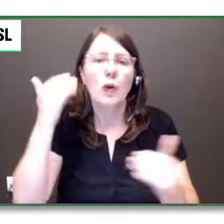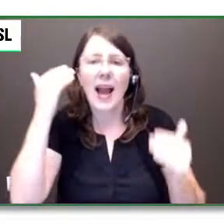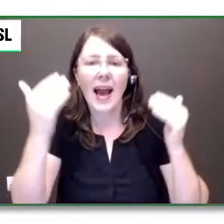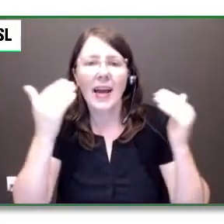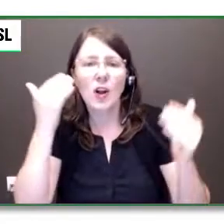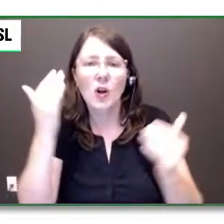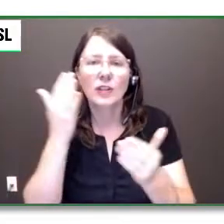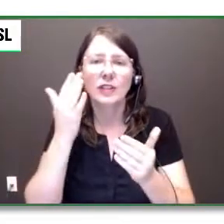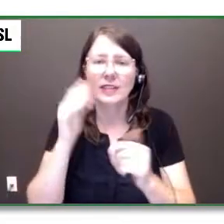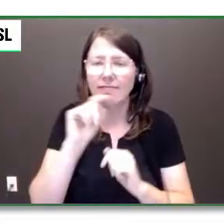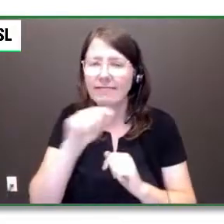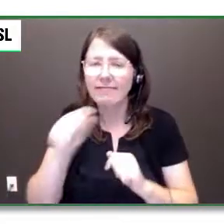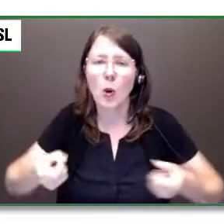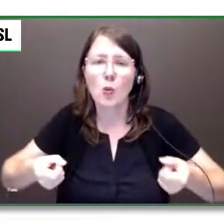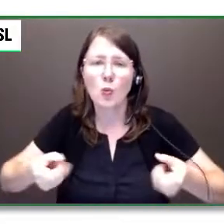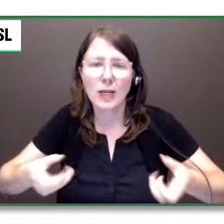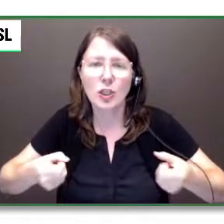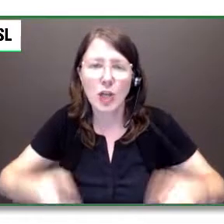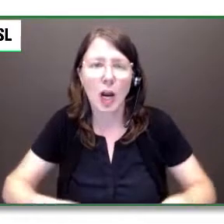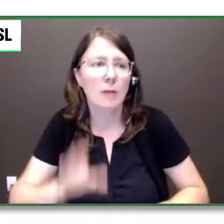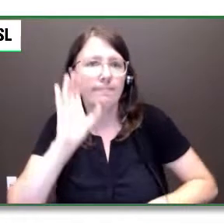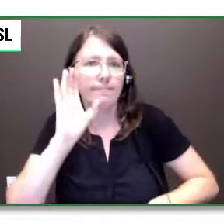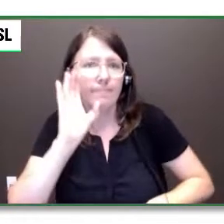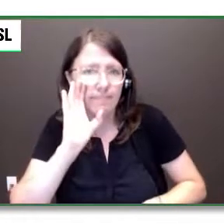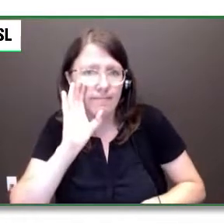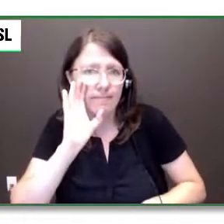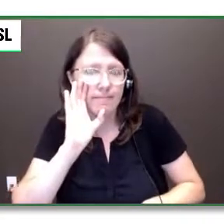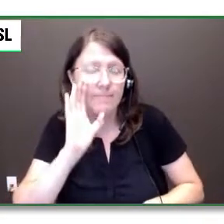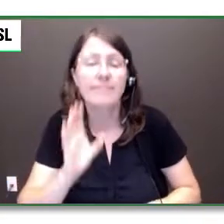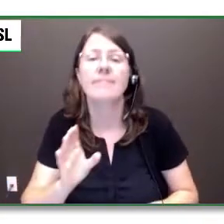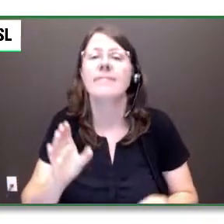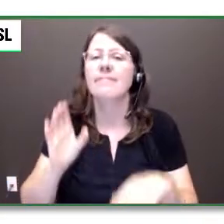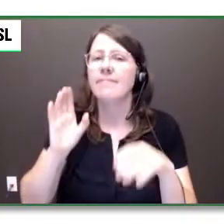interpretation um presentation.